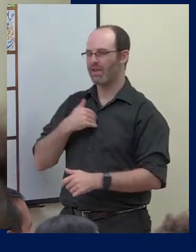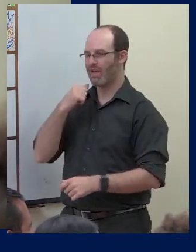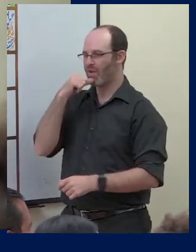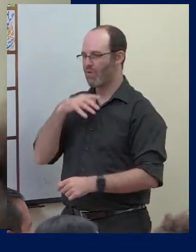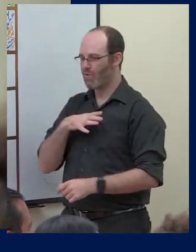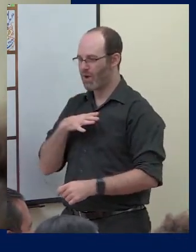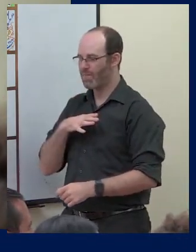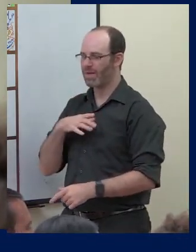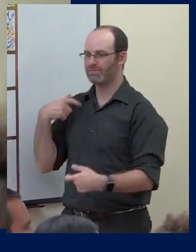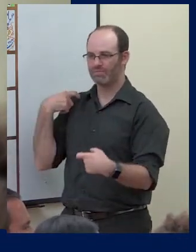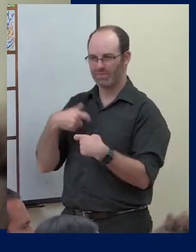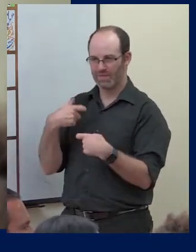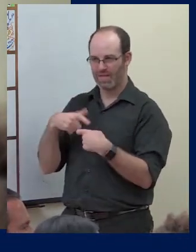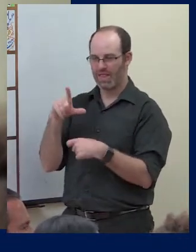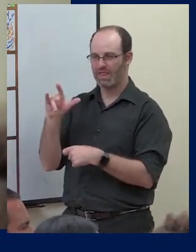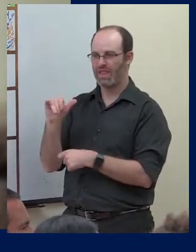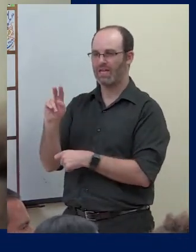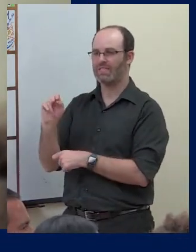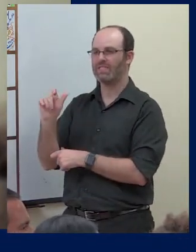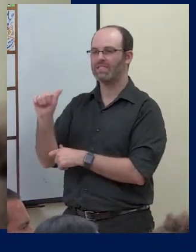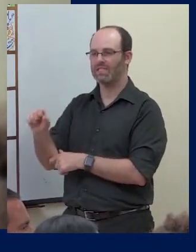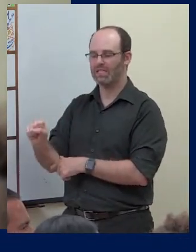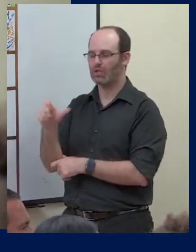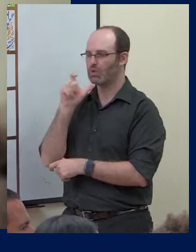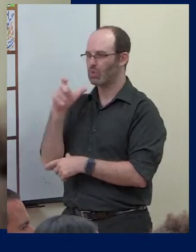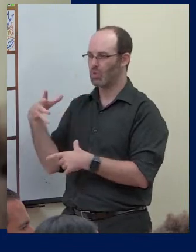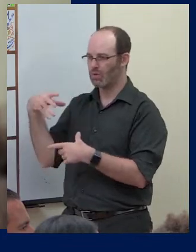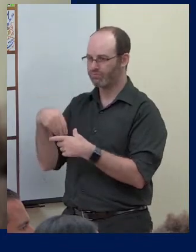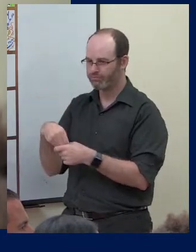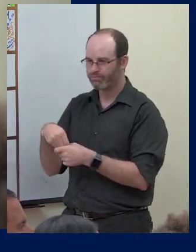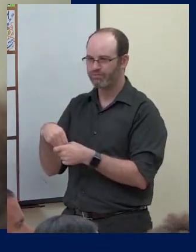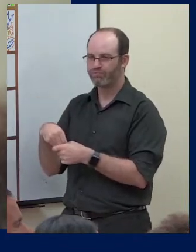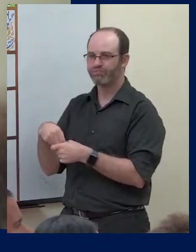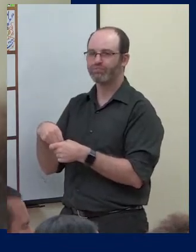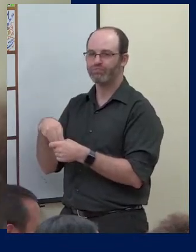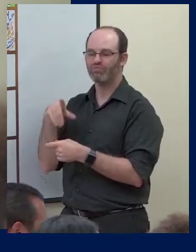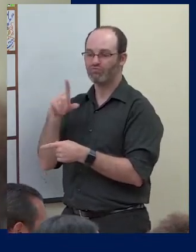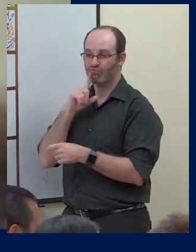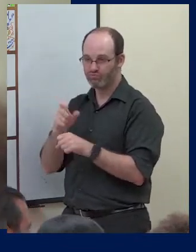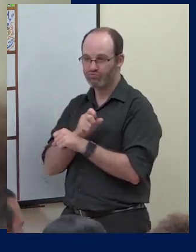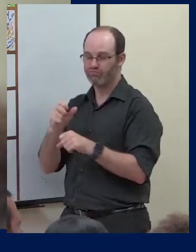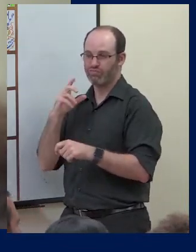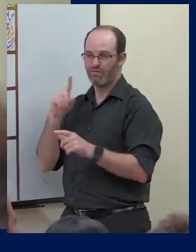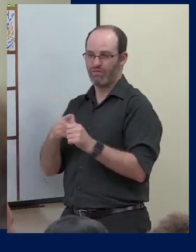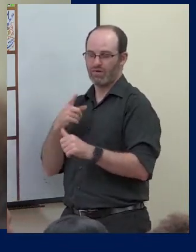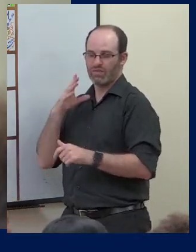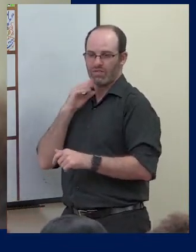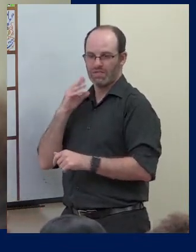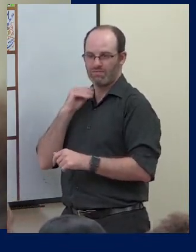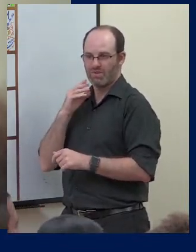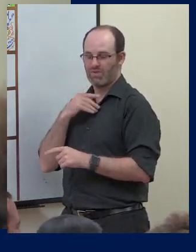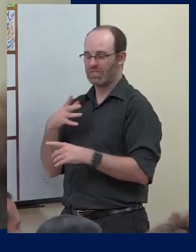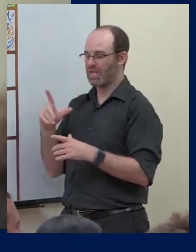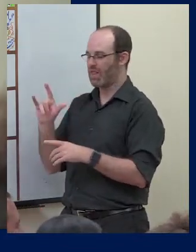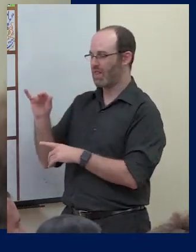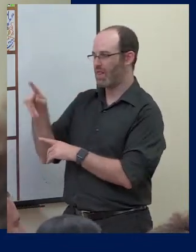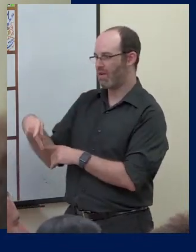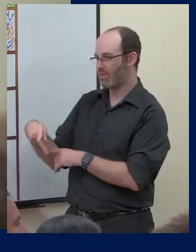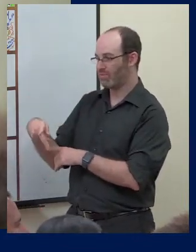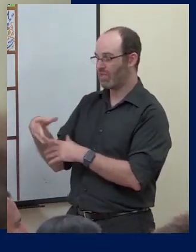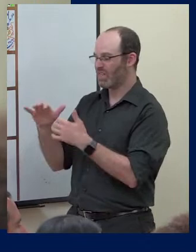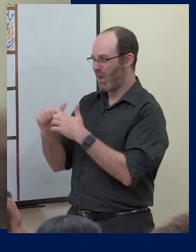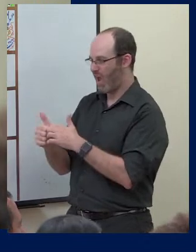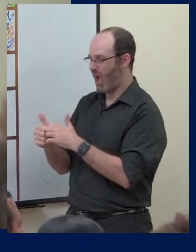that are a part of first account of how important life is precious program is.